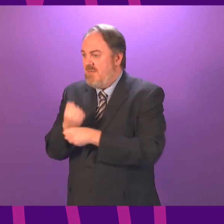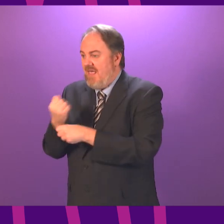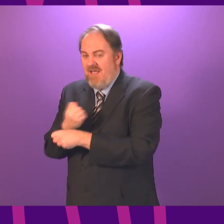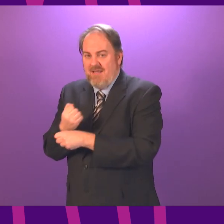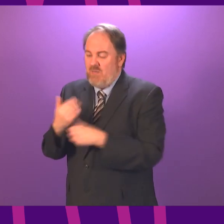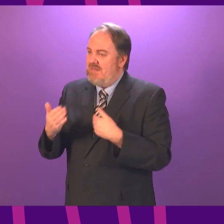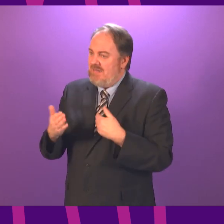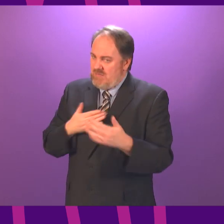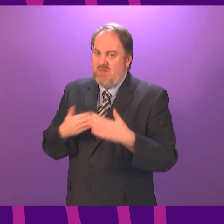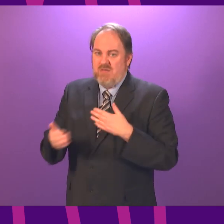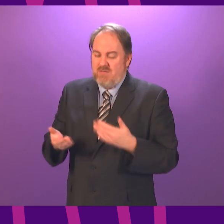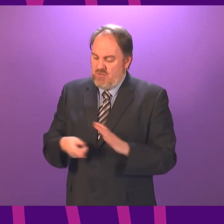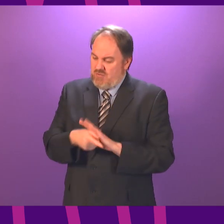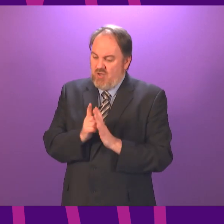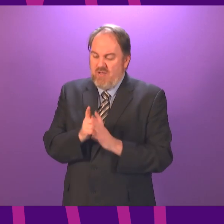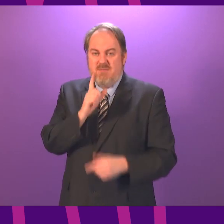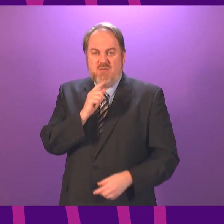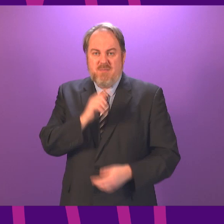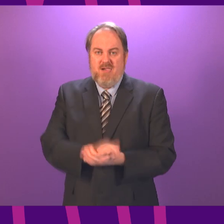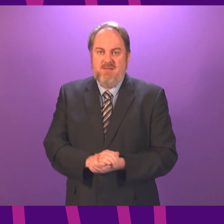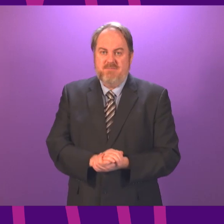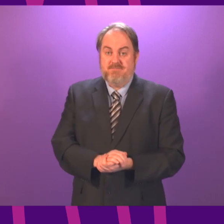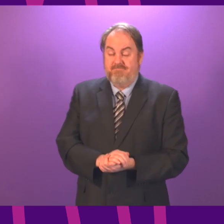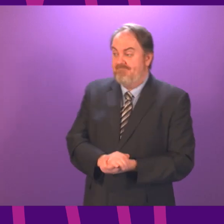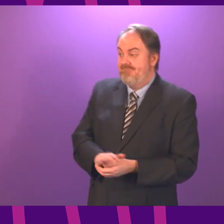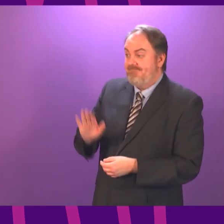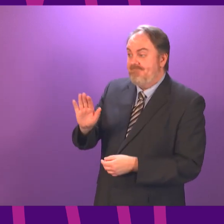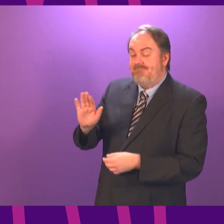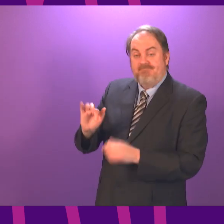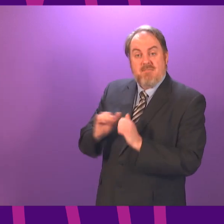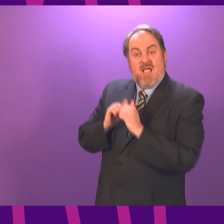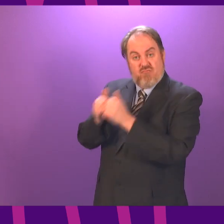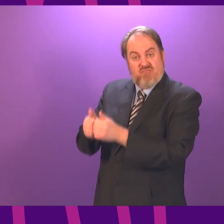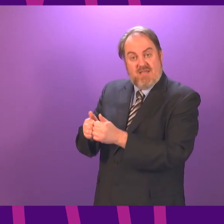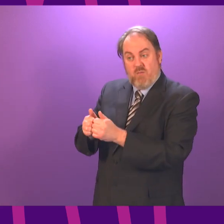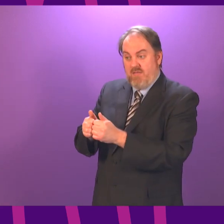The First Minister: I agree with much, if not all, of what Sarah